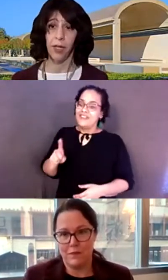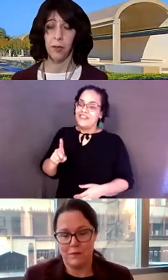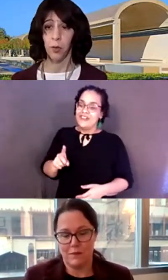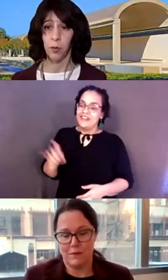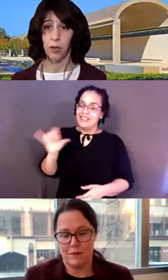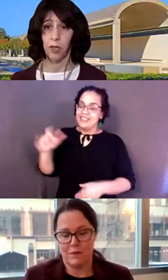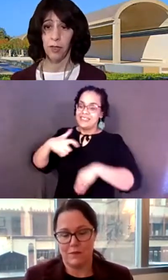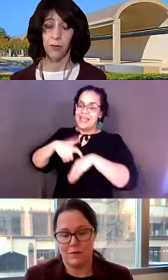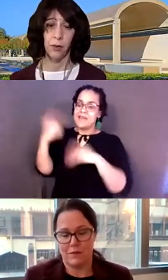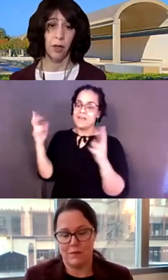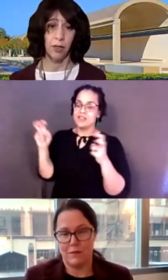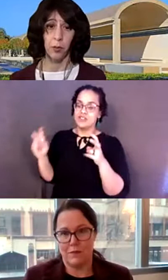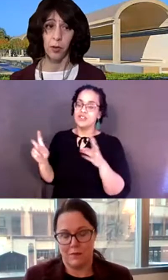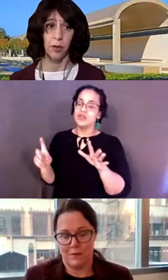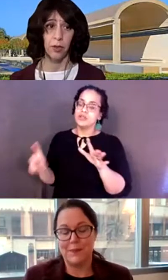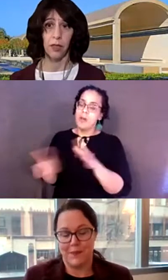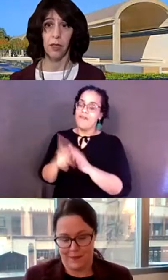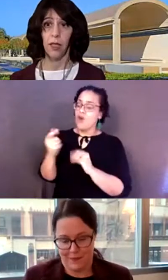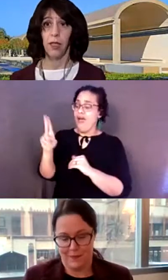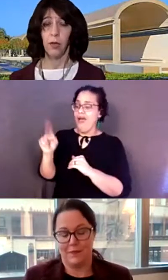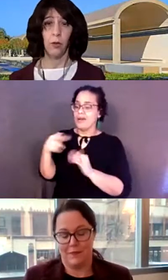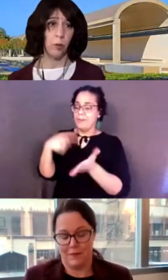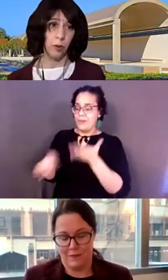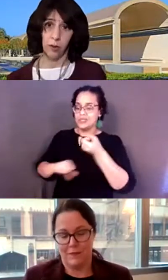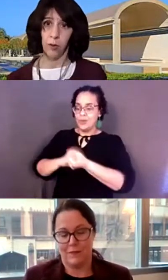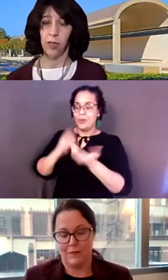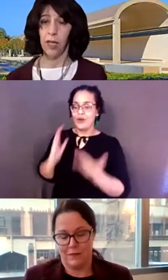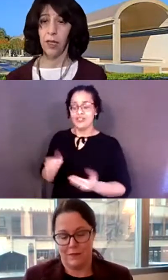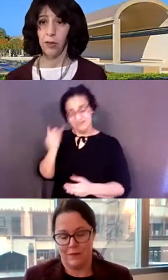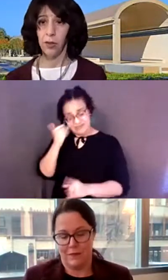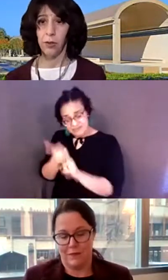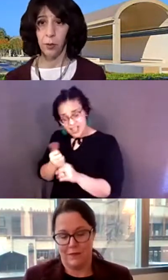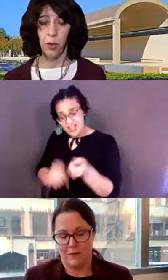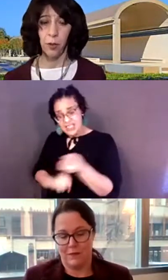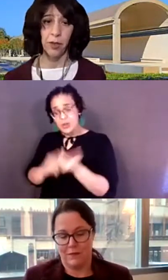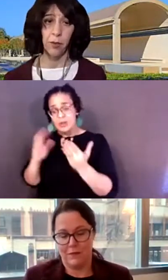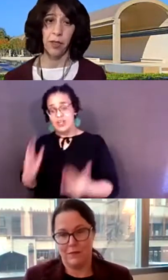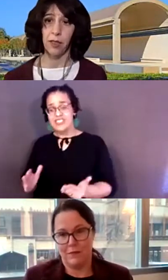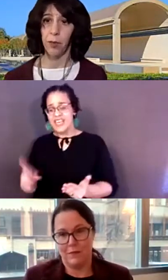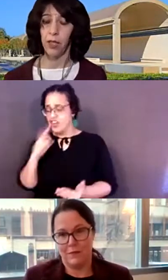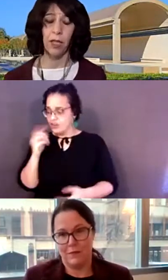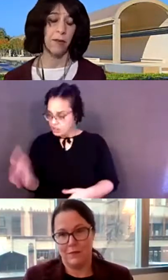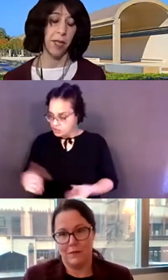support persons. If you are a support person who is there to support a